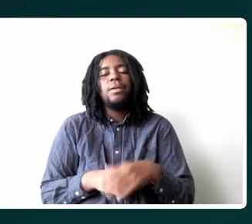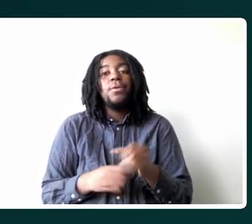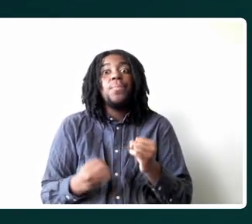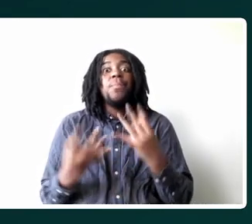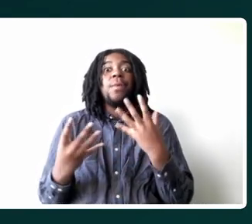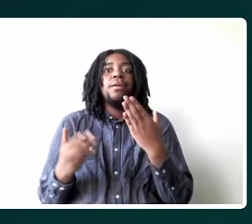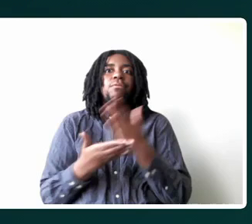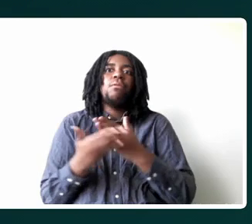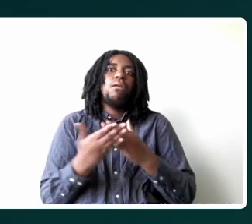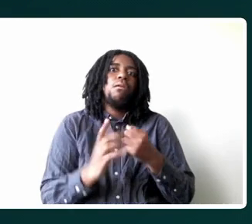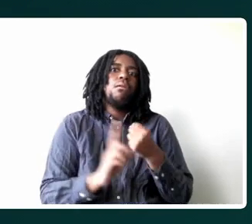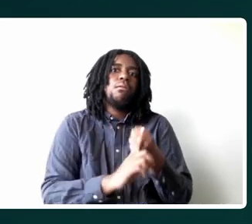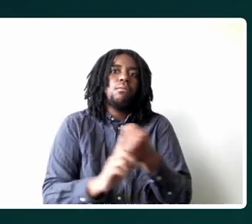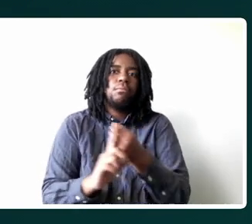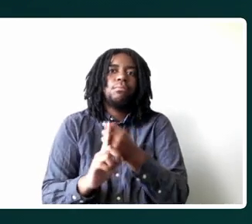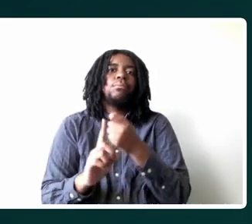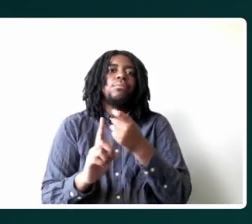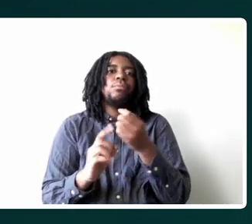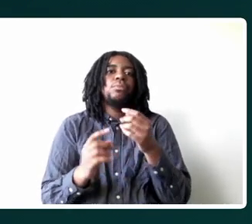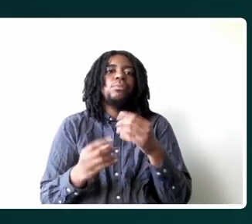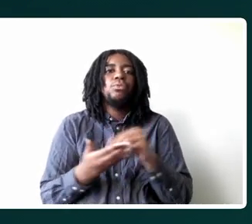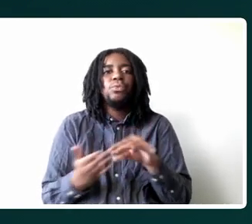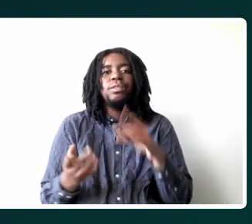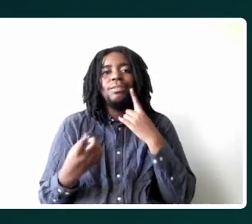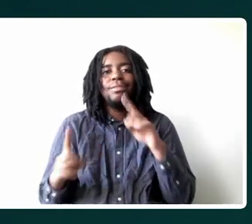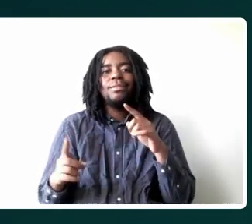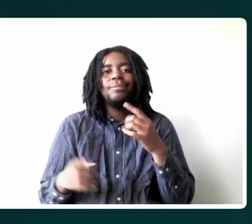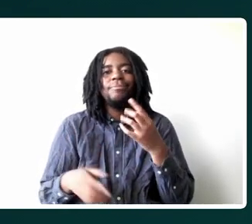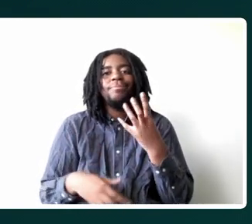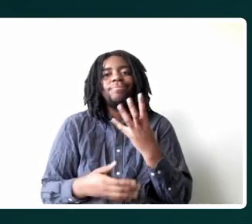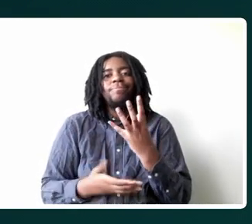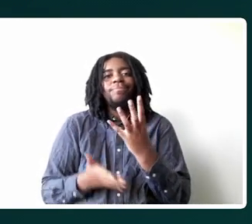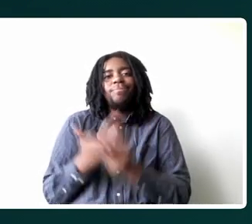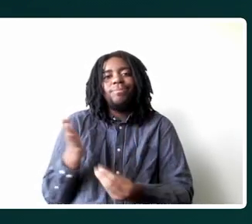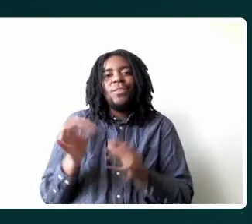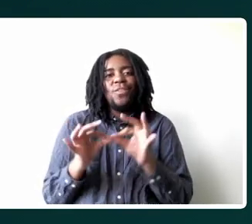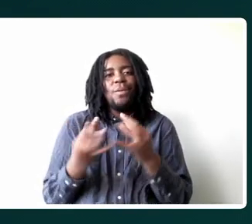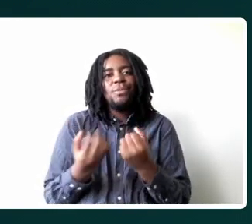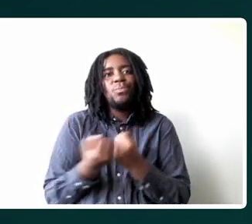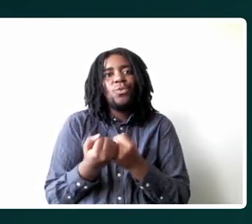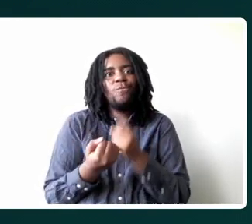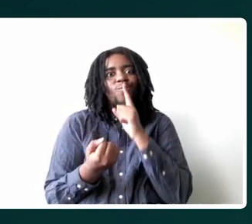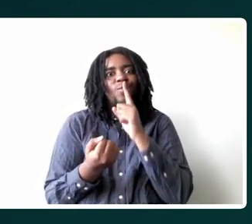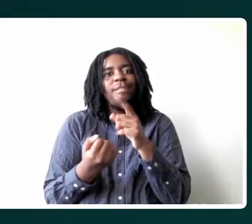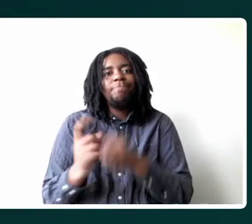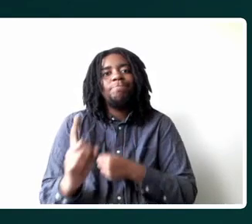lack of family engagement and support is among the most impactful. For multilingual families,